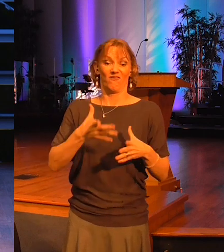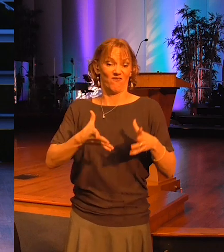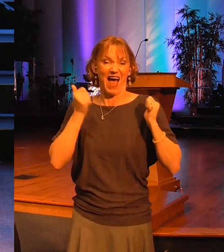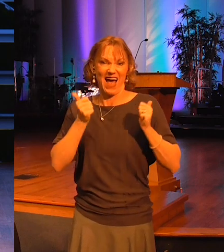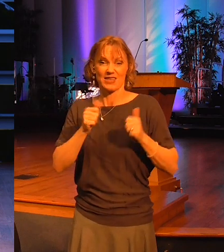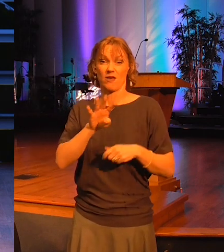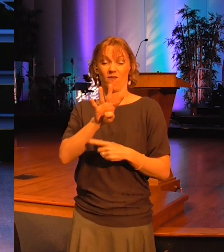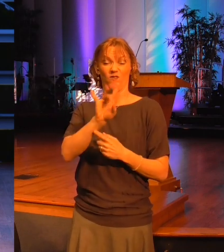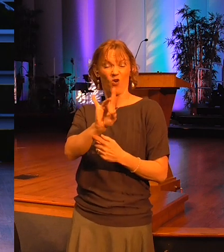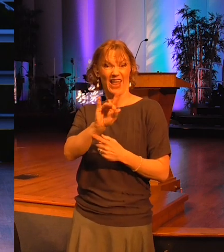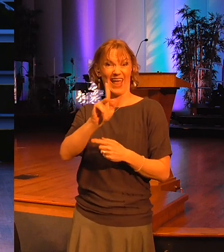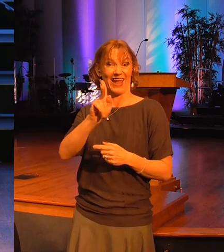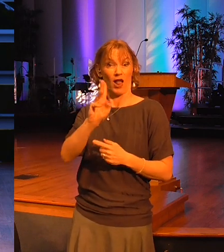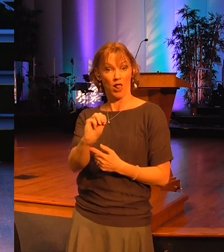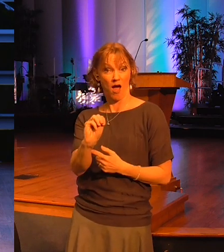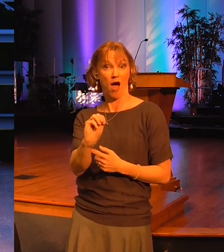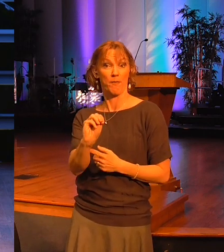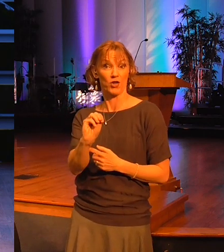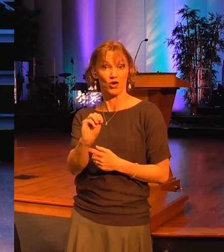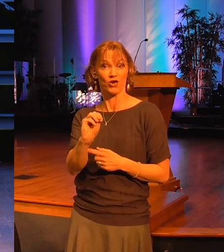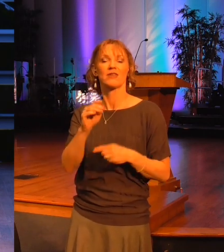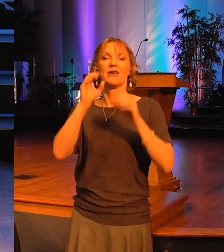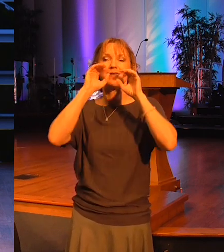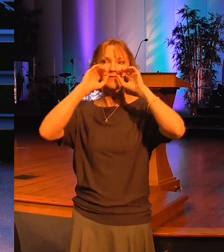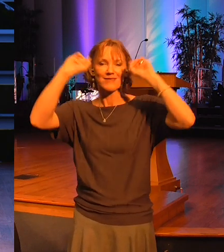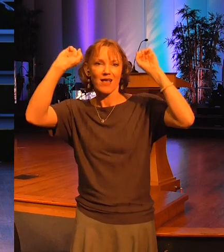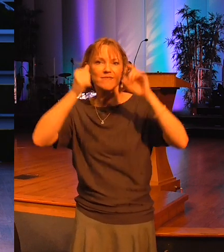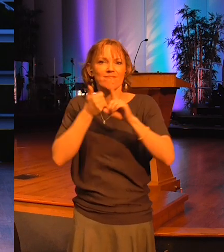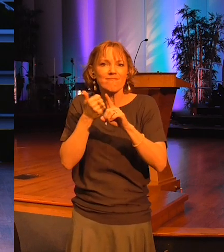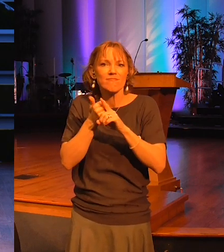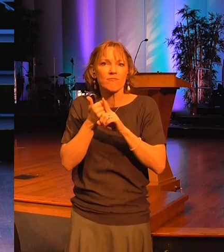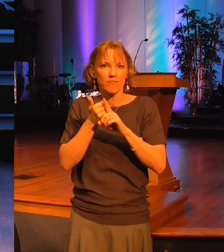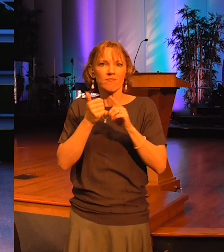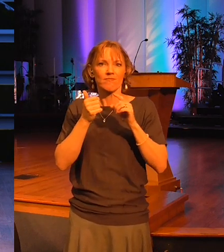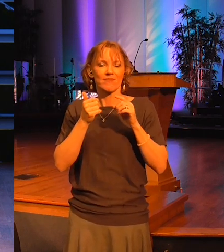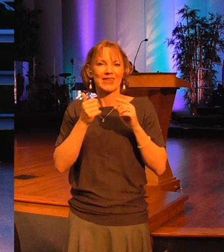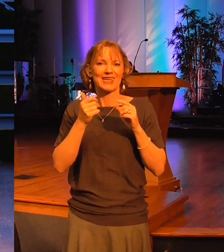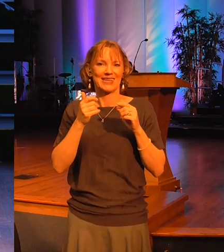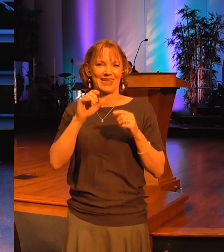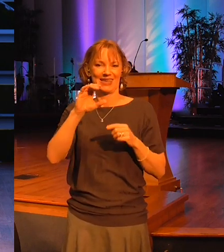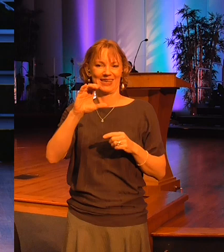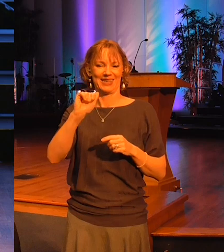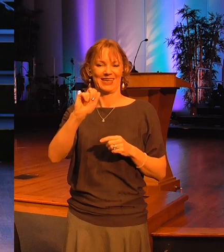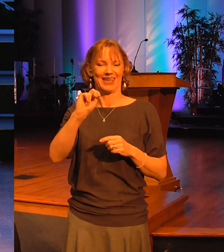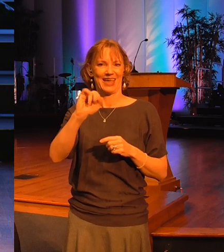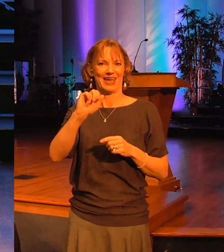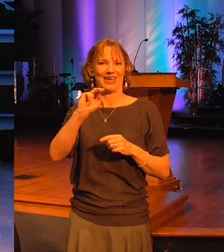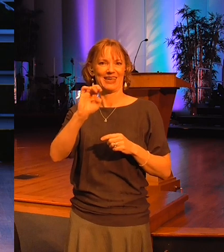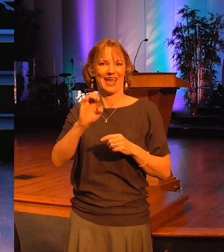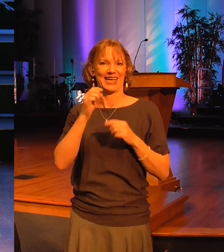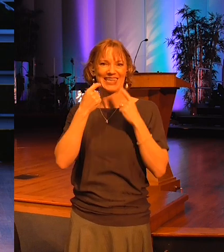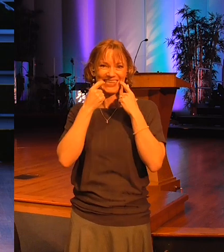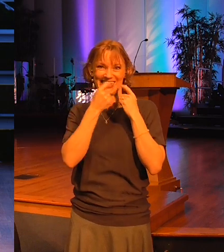kilometers their tus are actually large elongated canine teeth that grow throughout their lives how